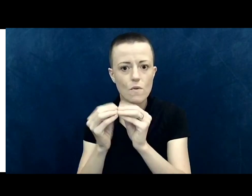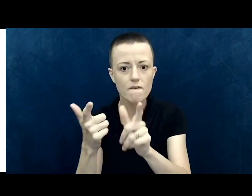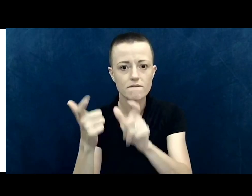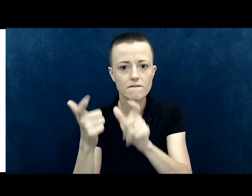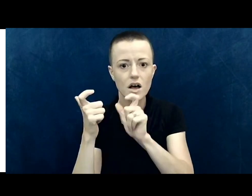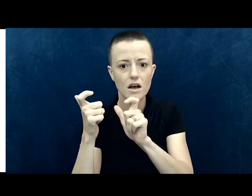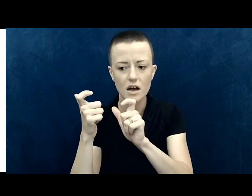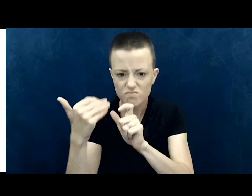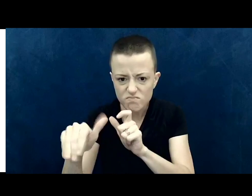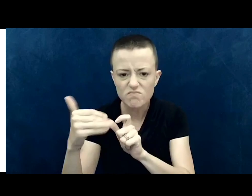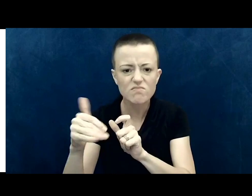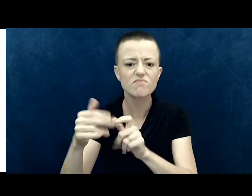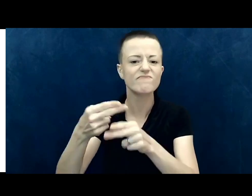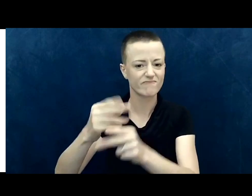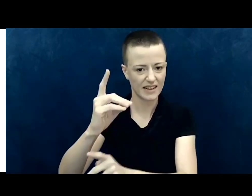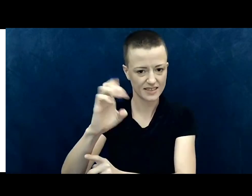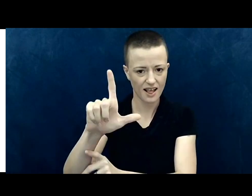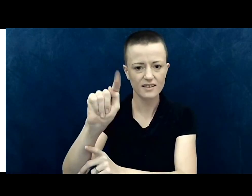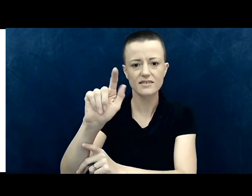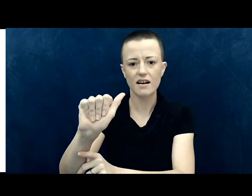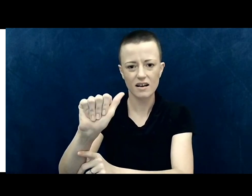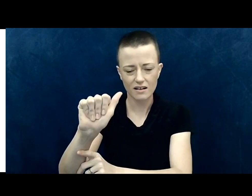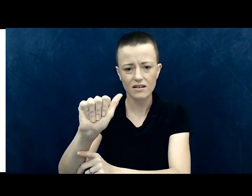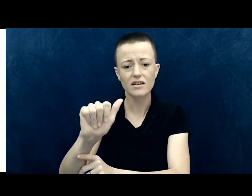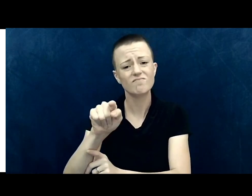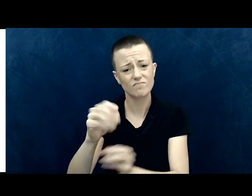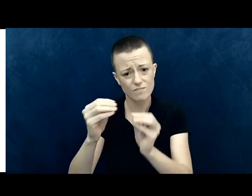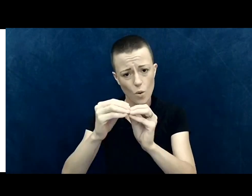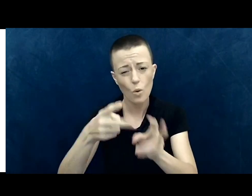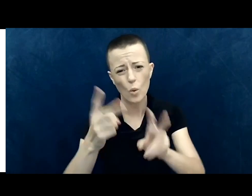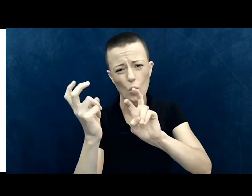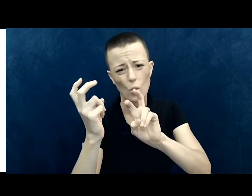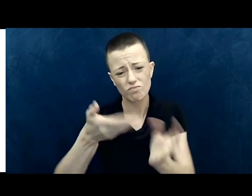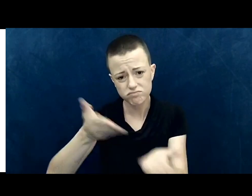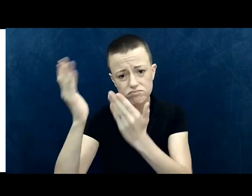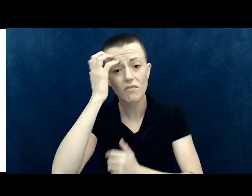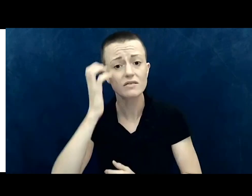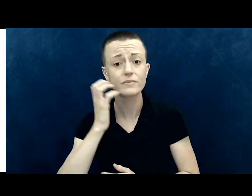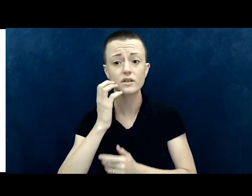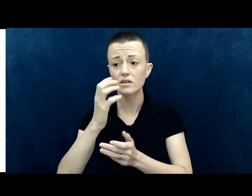which not only spreads far more easily but also leads to far greater hospitalizations,